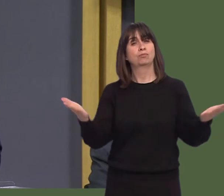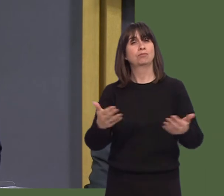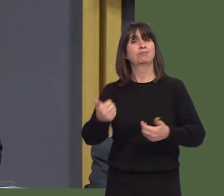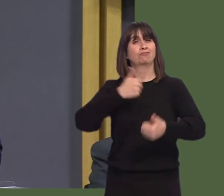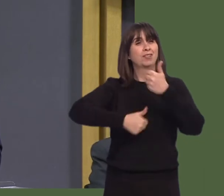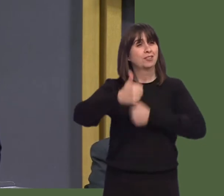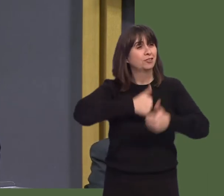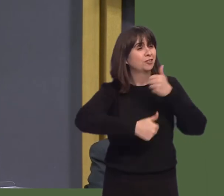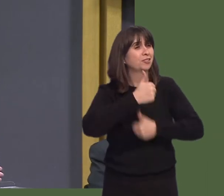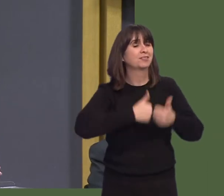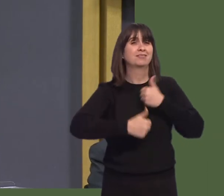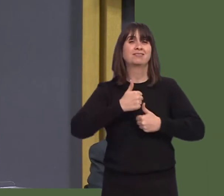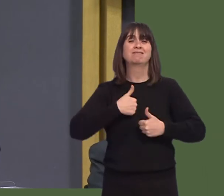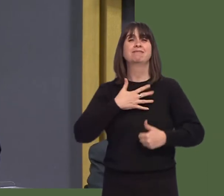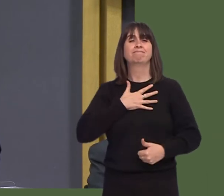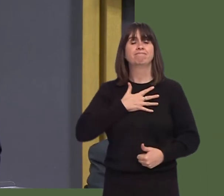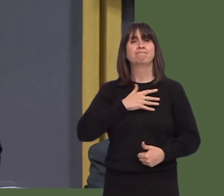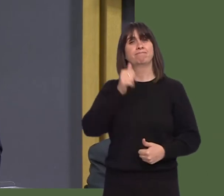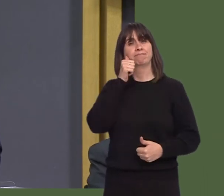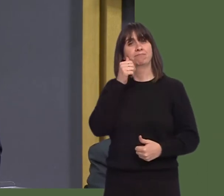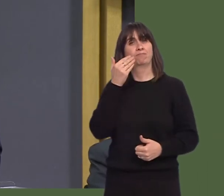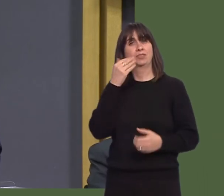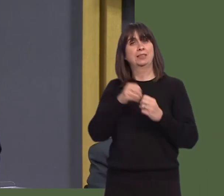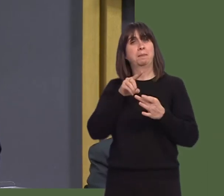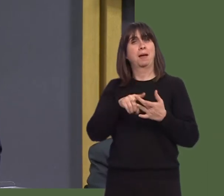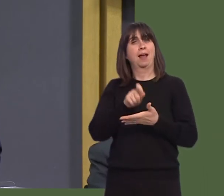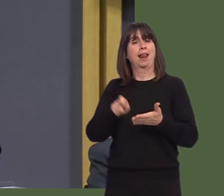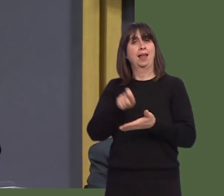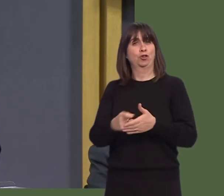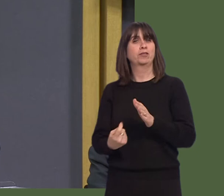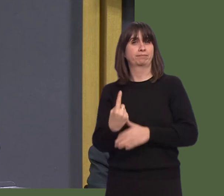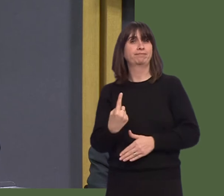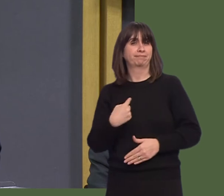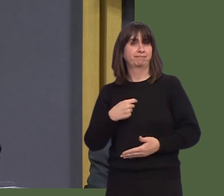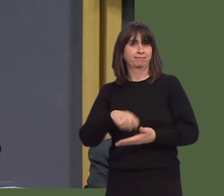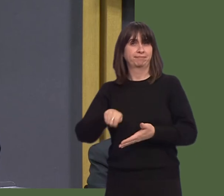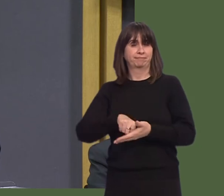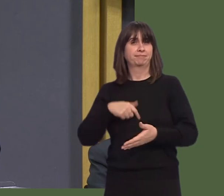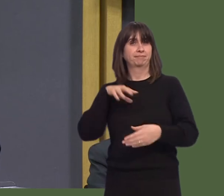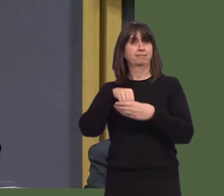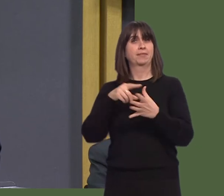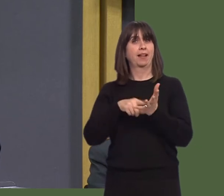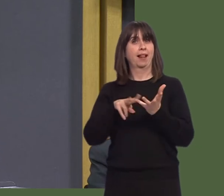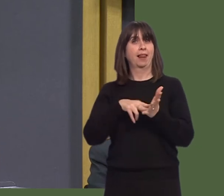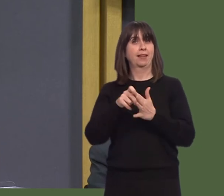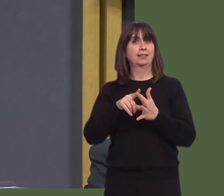My region is now one of the poorest regions in the UK. It has the lowest employment rate in Wales, high levels of economic inactivity, and some